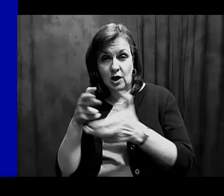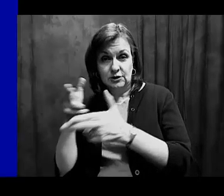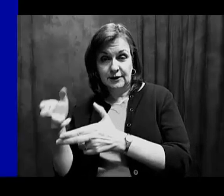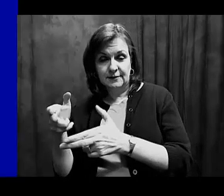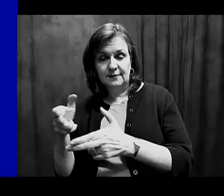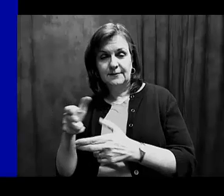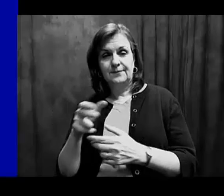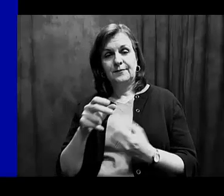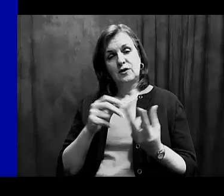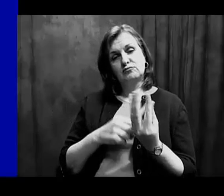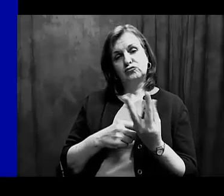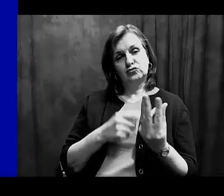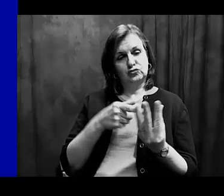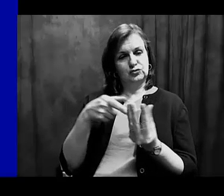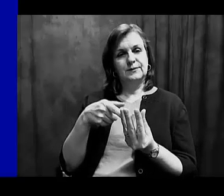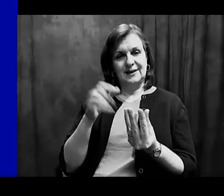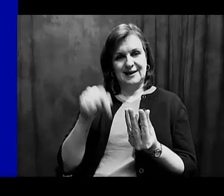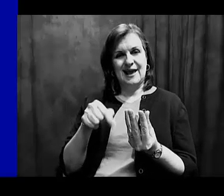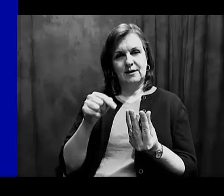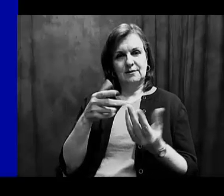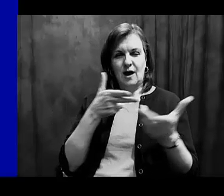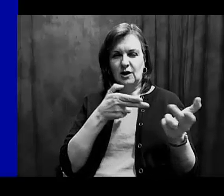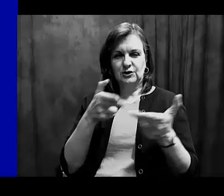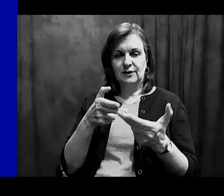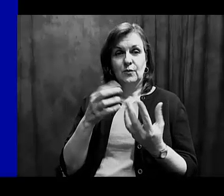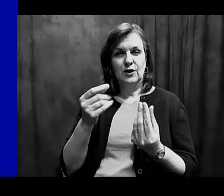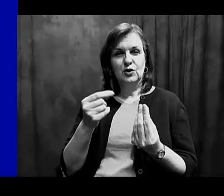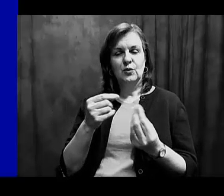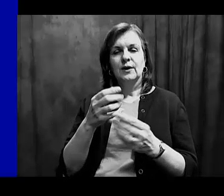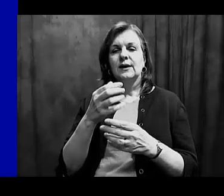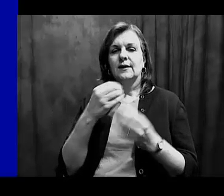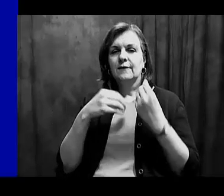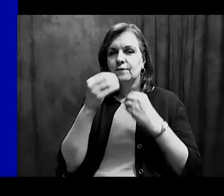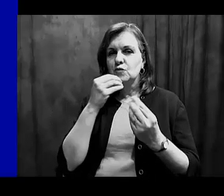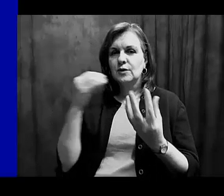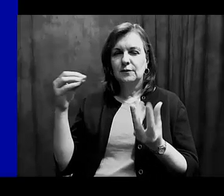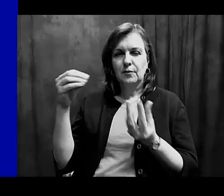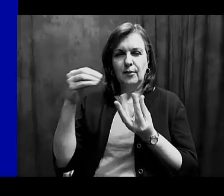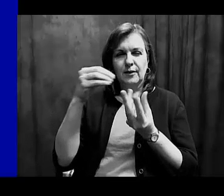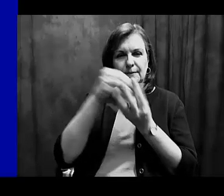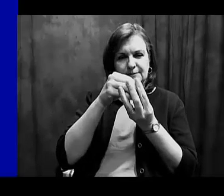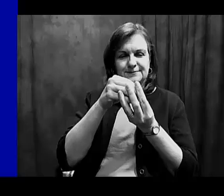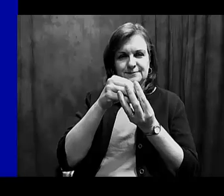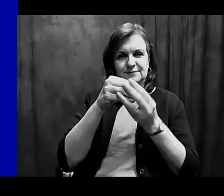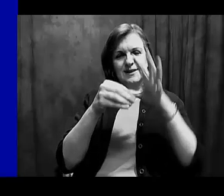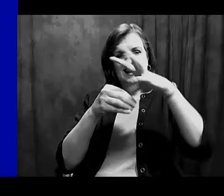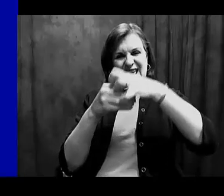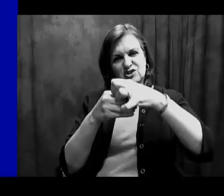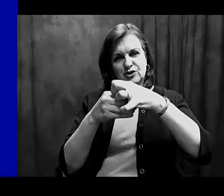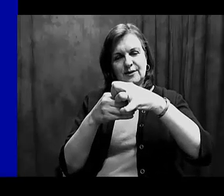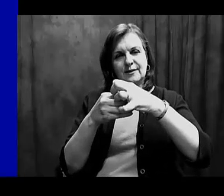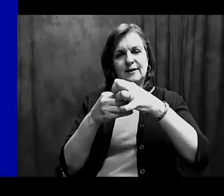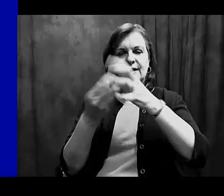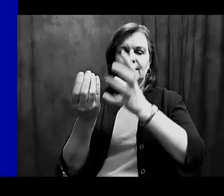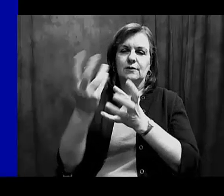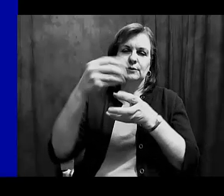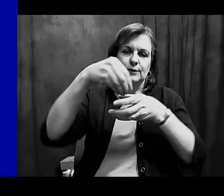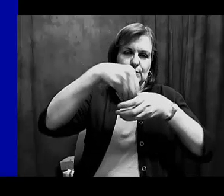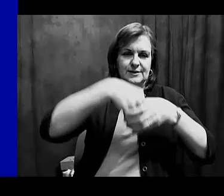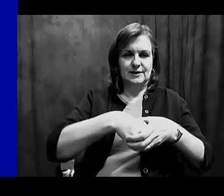do hunt -- the polyps that make up the coral reefs are considered hunters they have to capture their prey with those